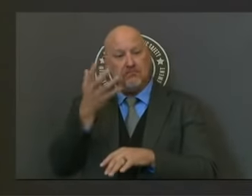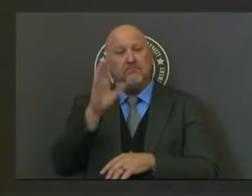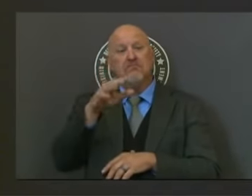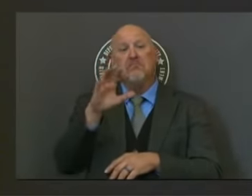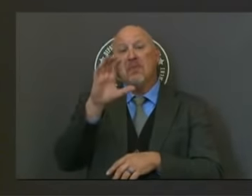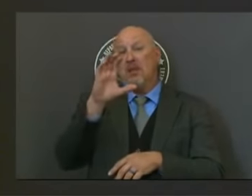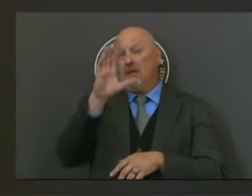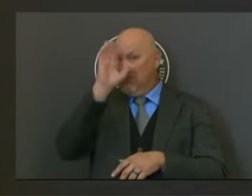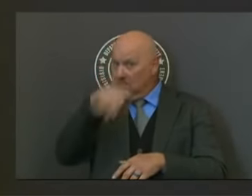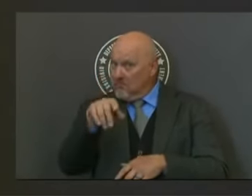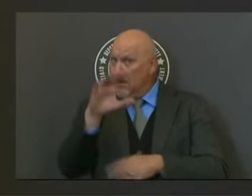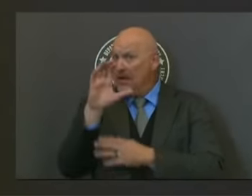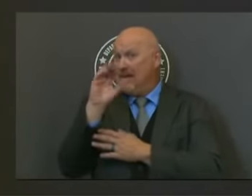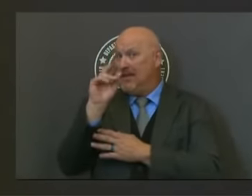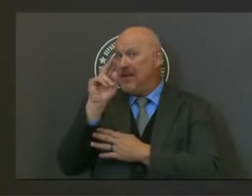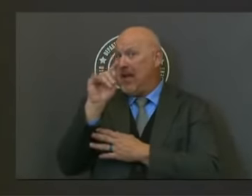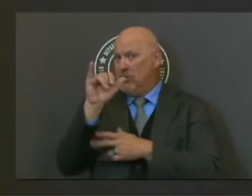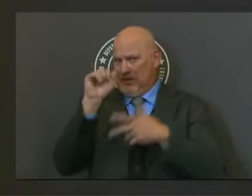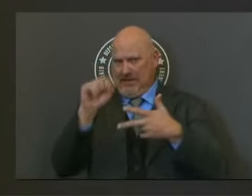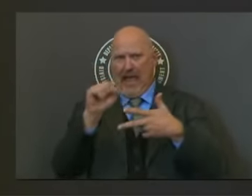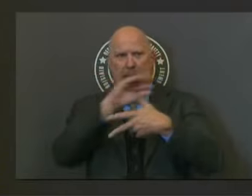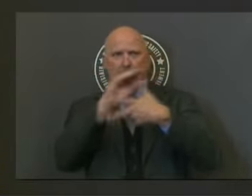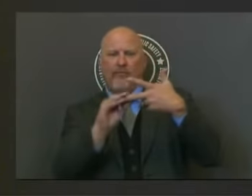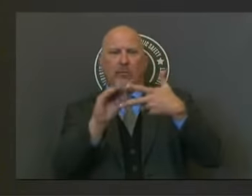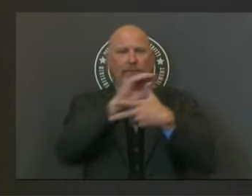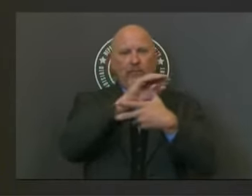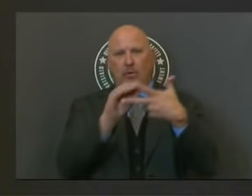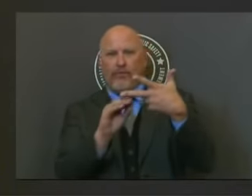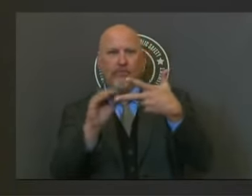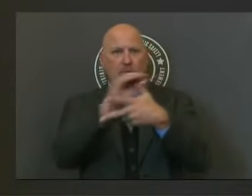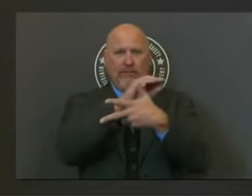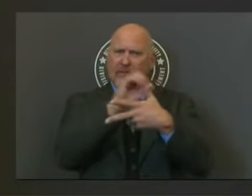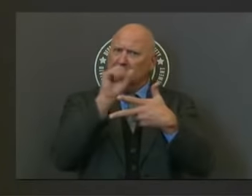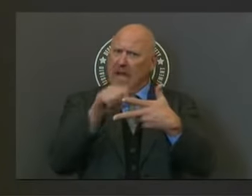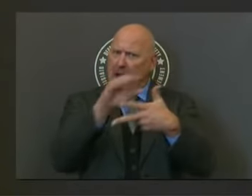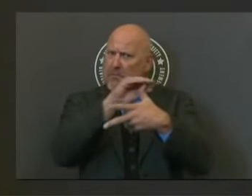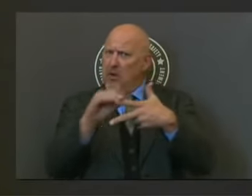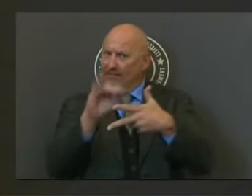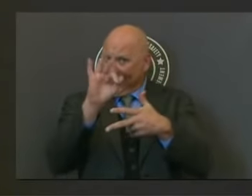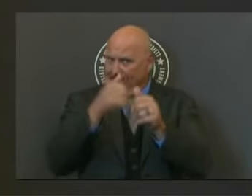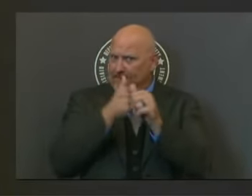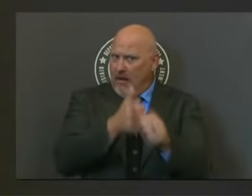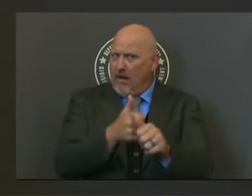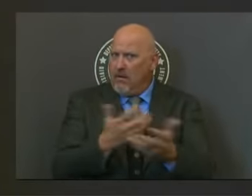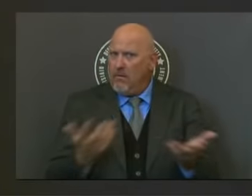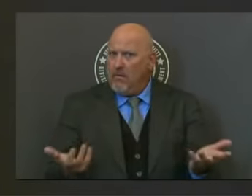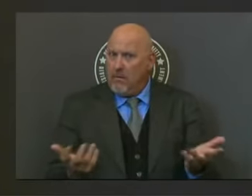we've been there for so much of